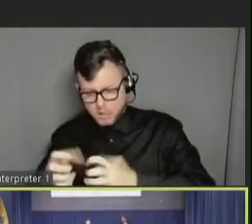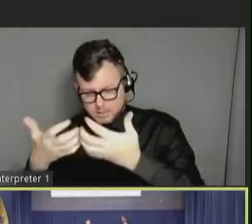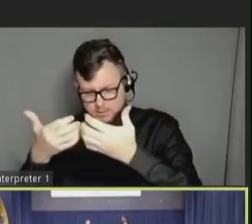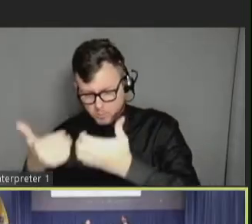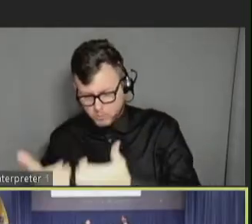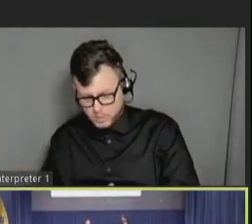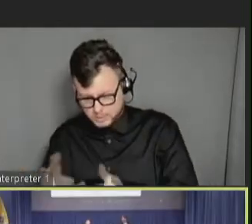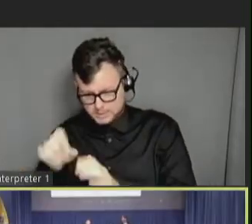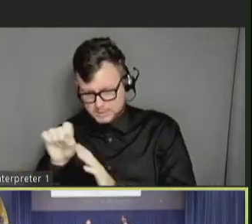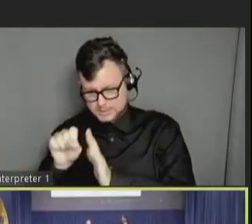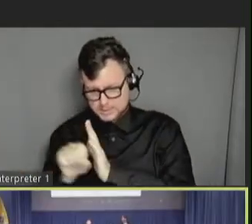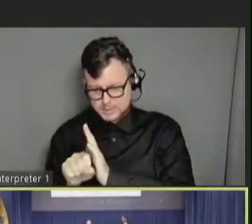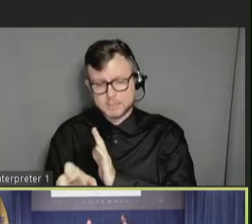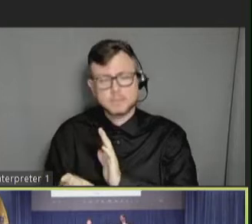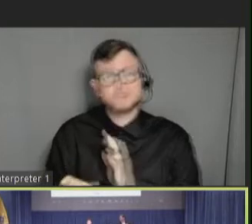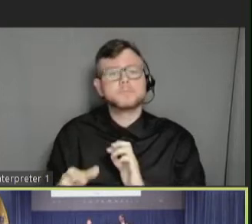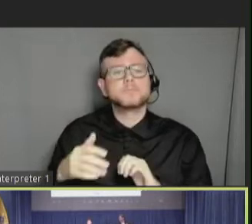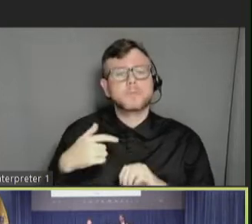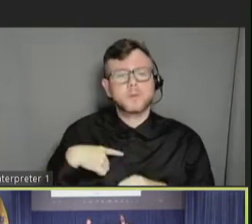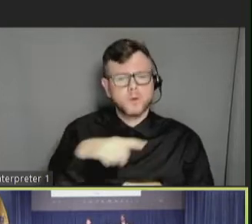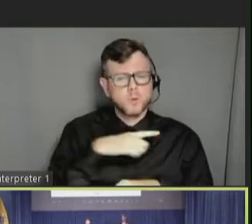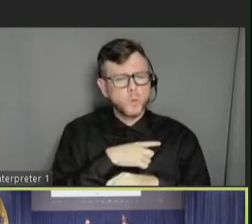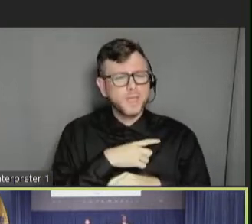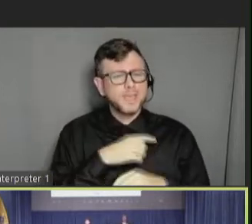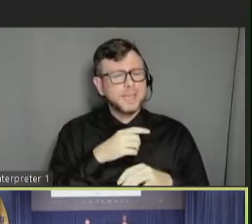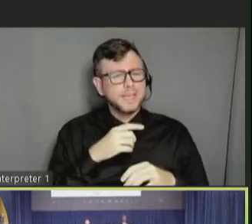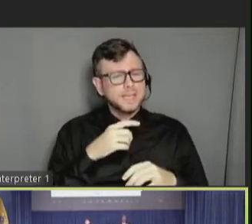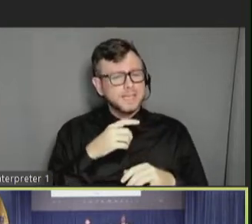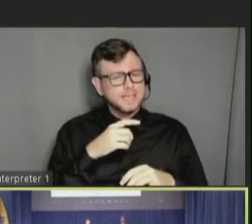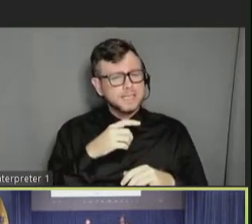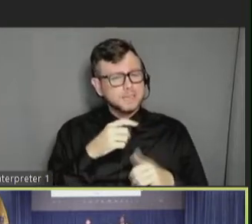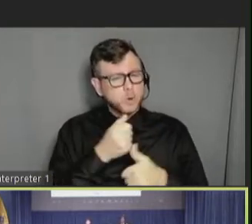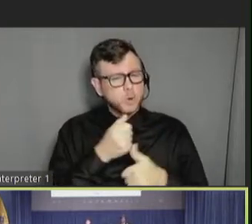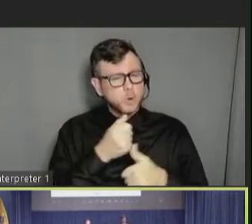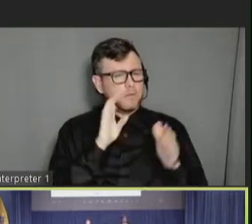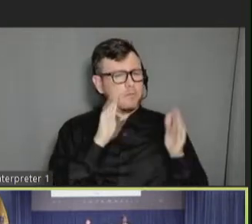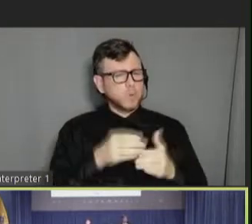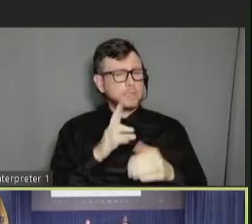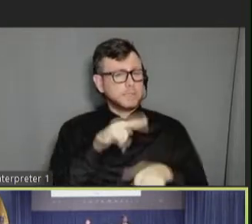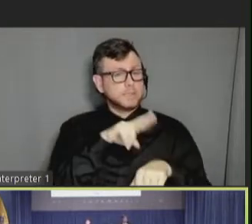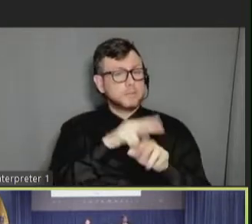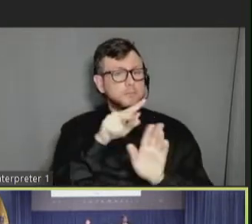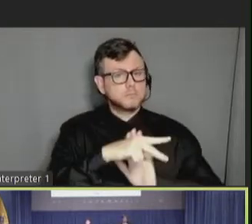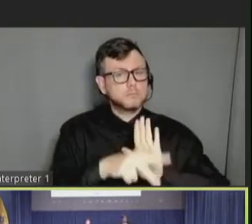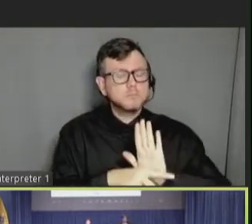Miranda Baxa: We primarily looked at national policies. This is a global index